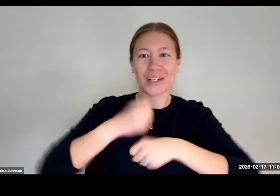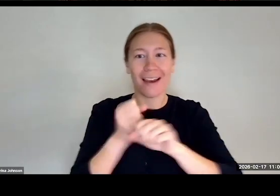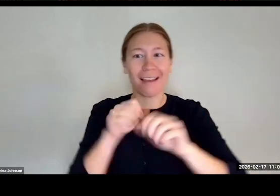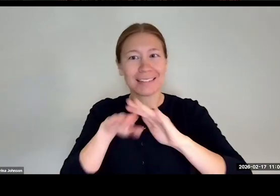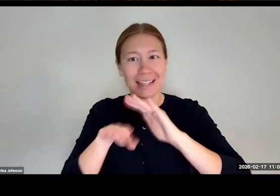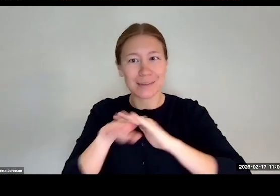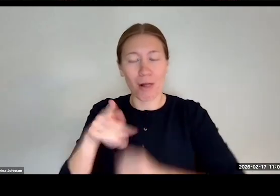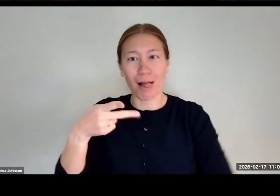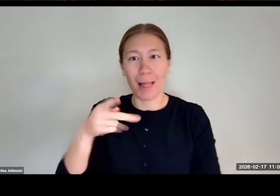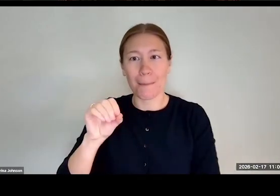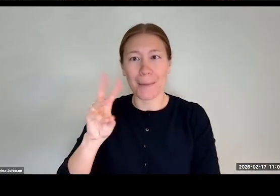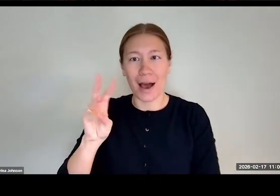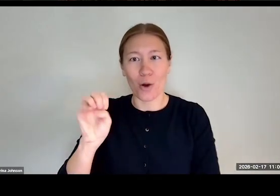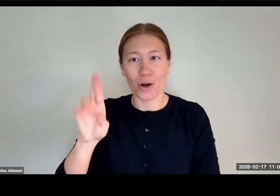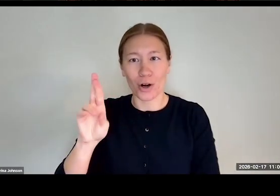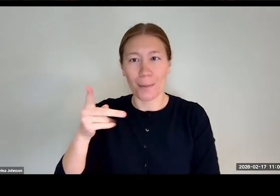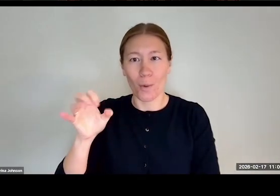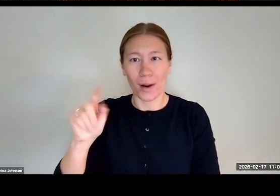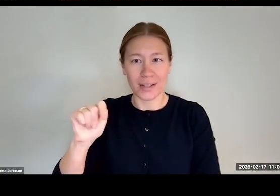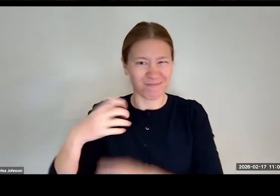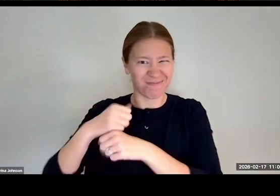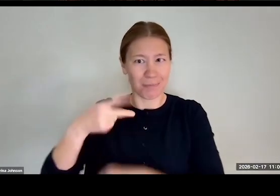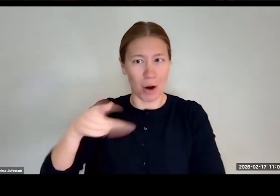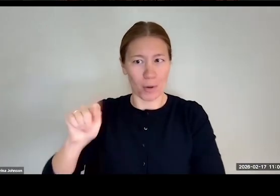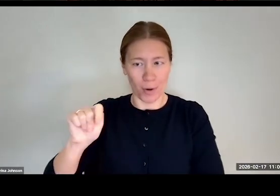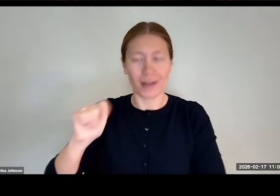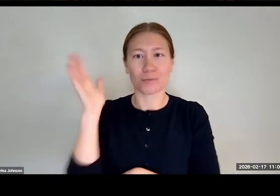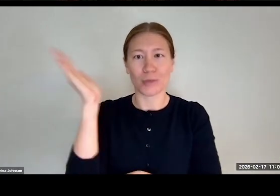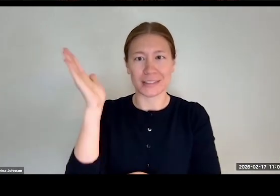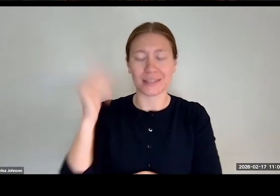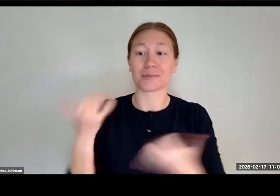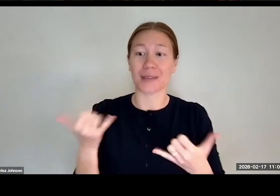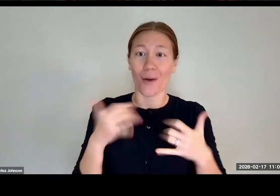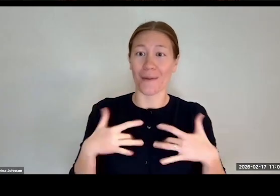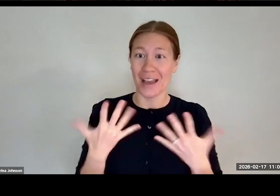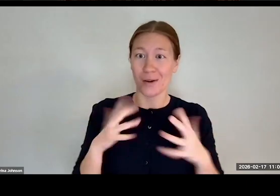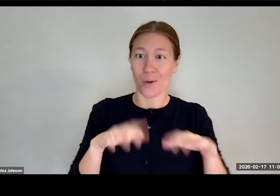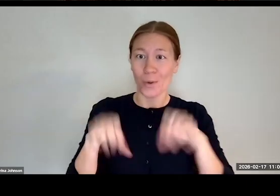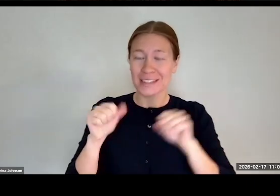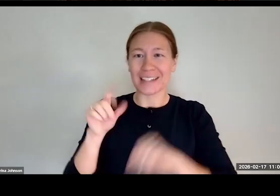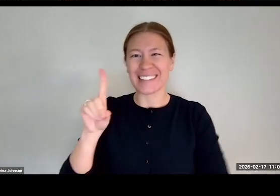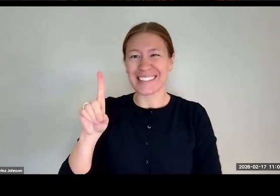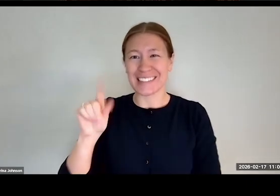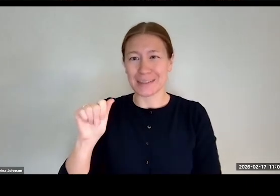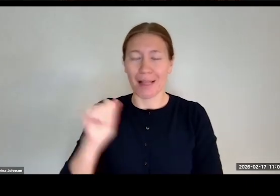This is being hosted by U of M's, Disability Equity Office or DEO. My name is Jessica McCuaig